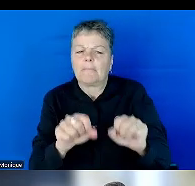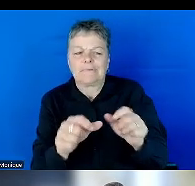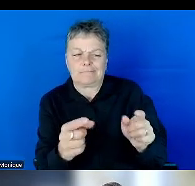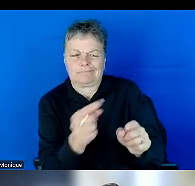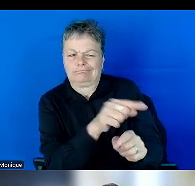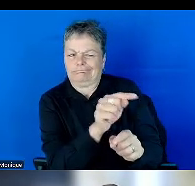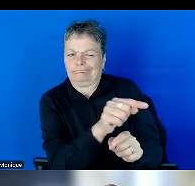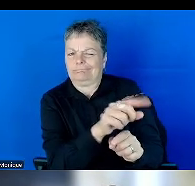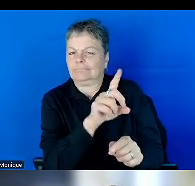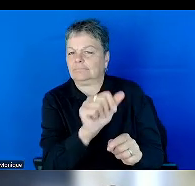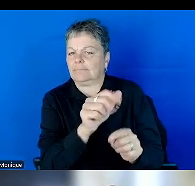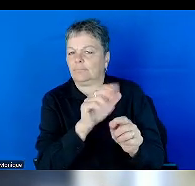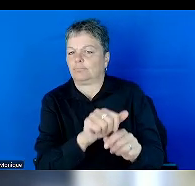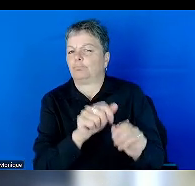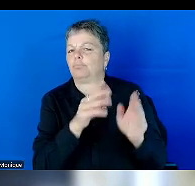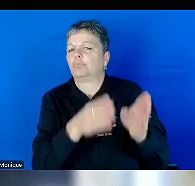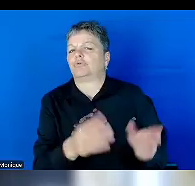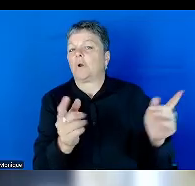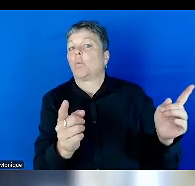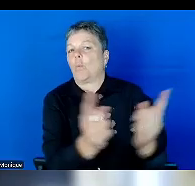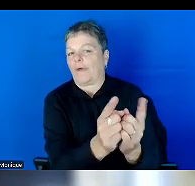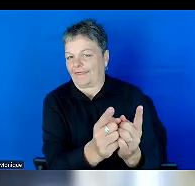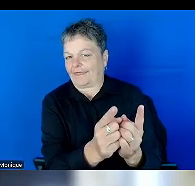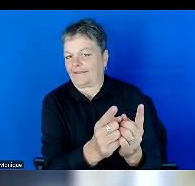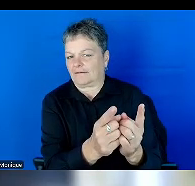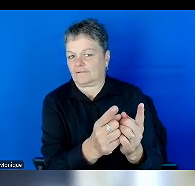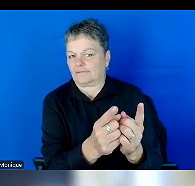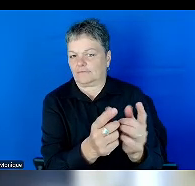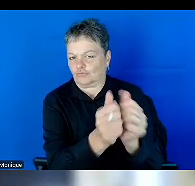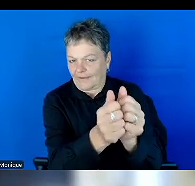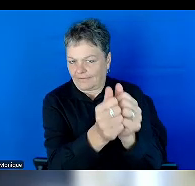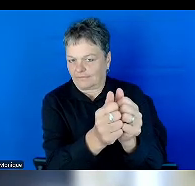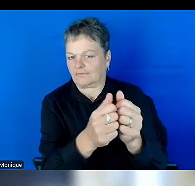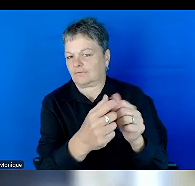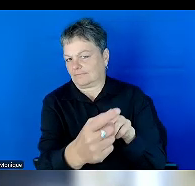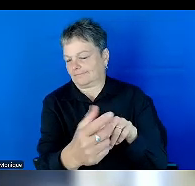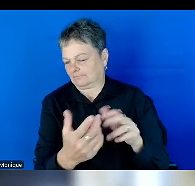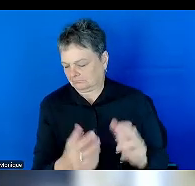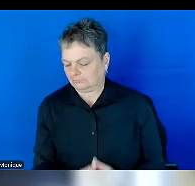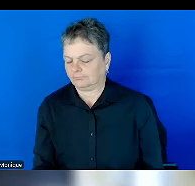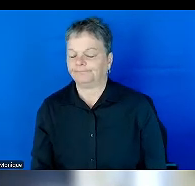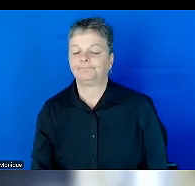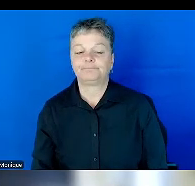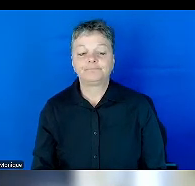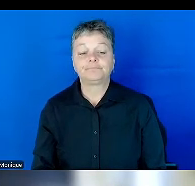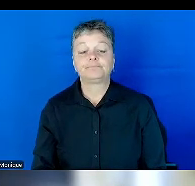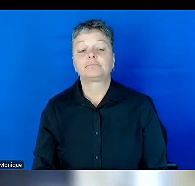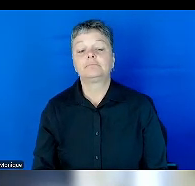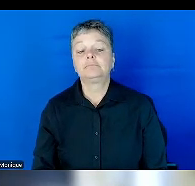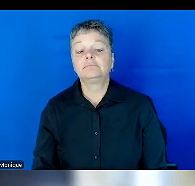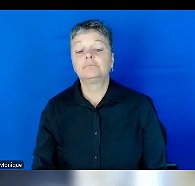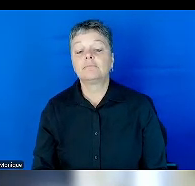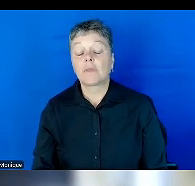So the process or what to expect when you contact ARCH uh for a summary advice uh